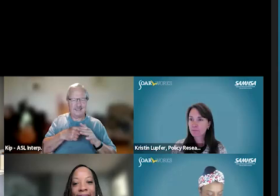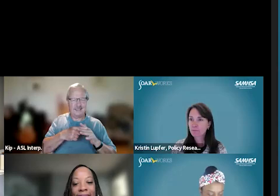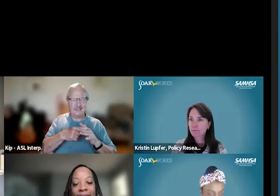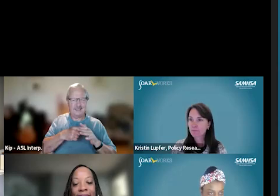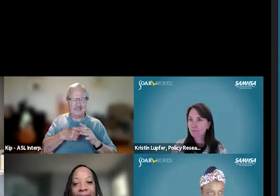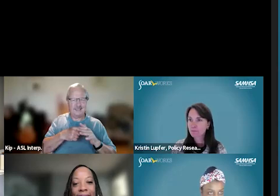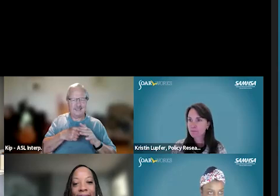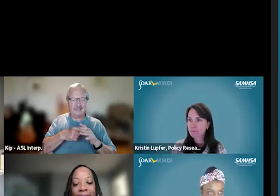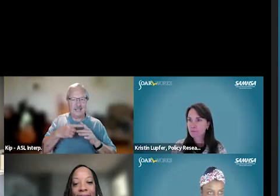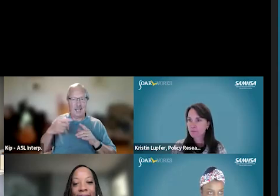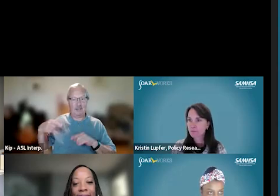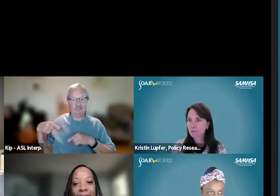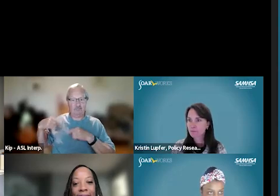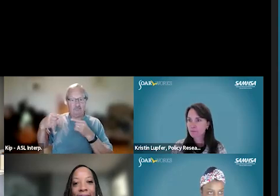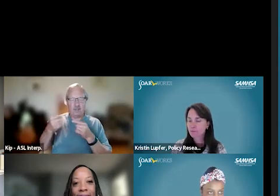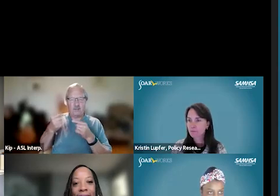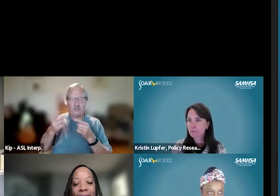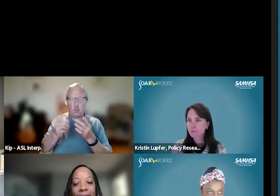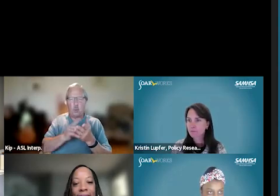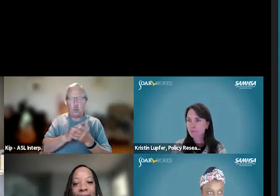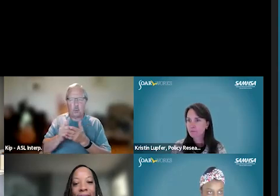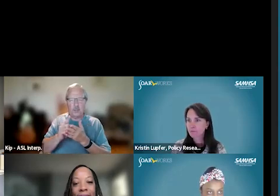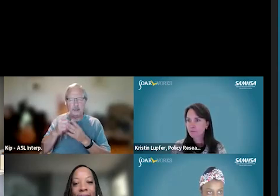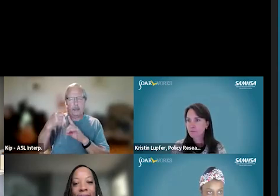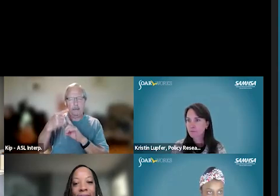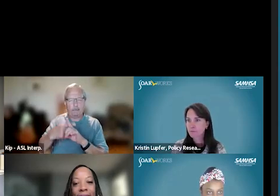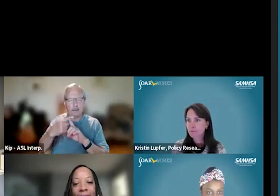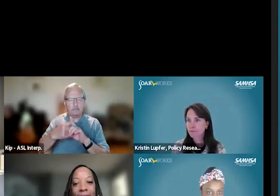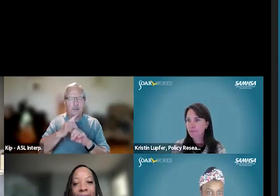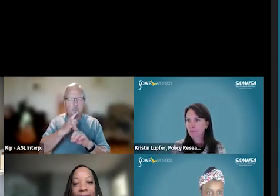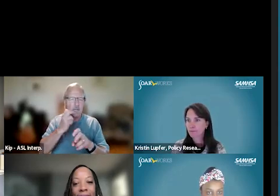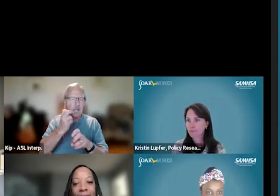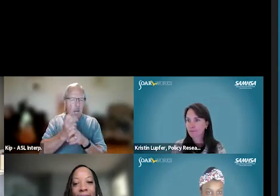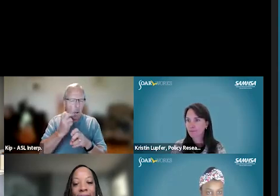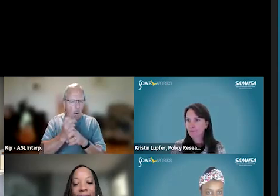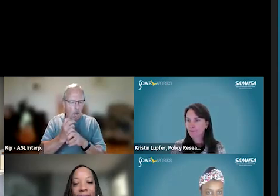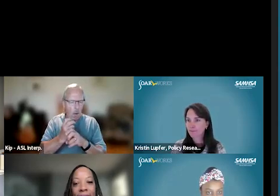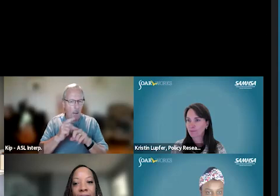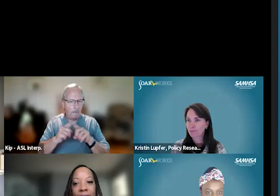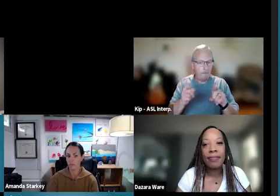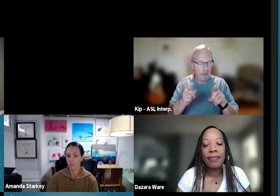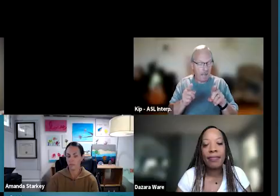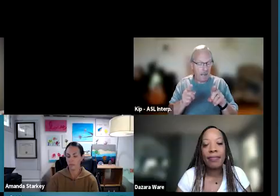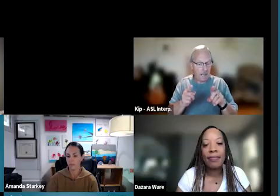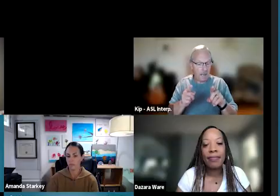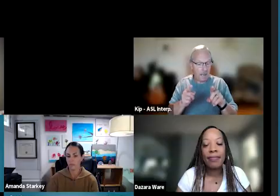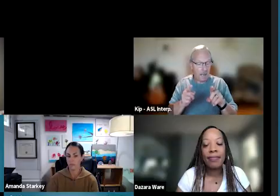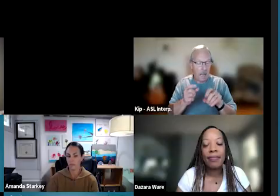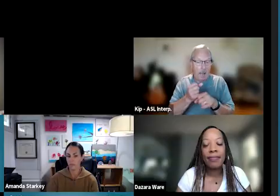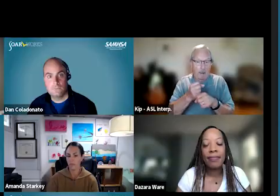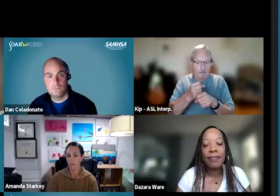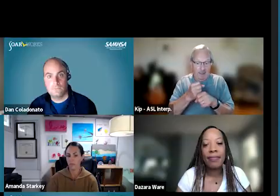These past couple weeks and months have been really hard. But what has made it amazing is the thought